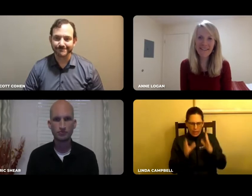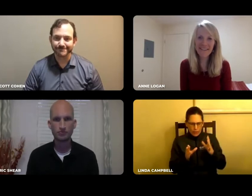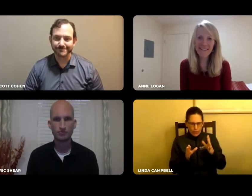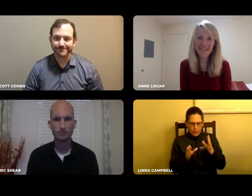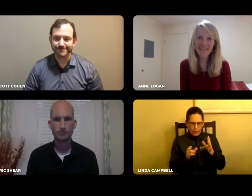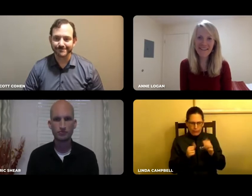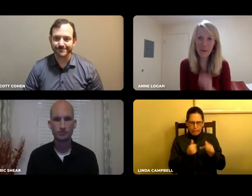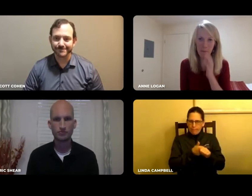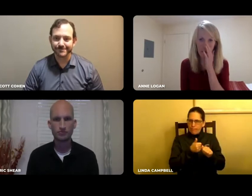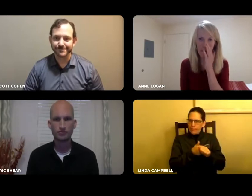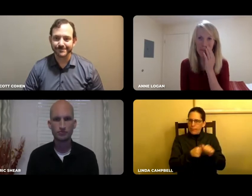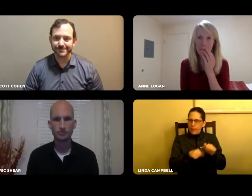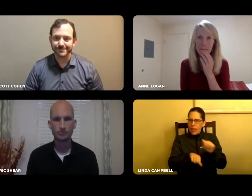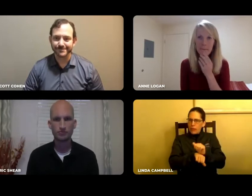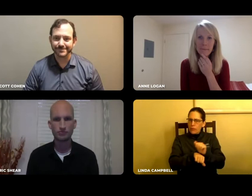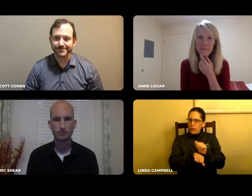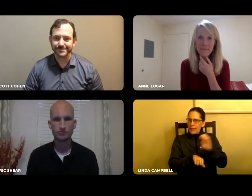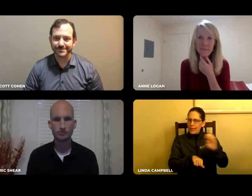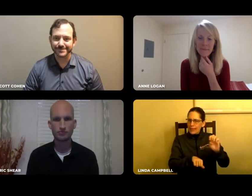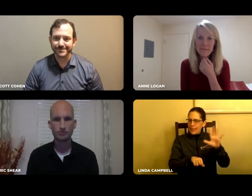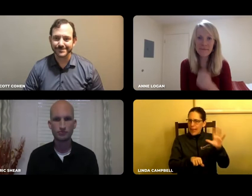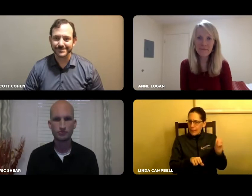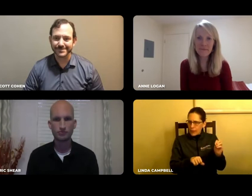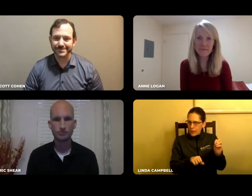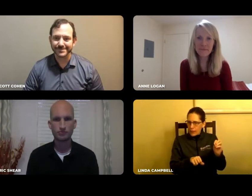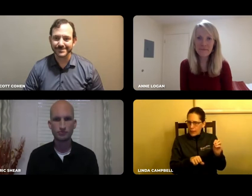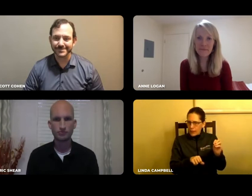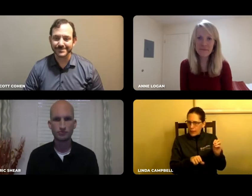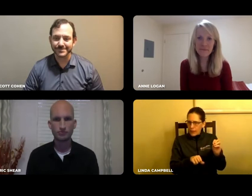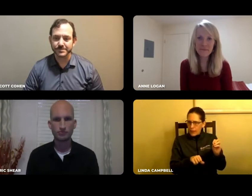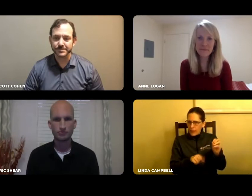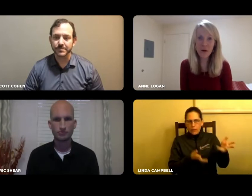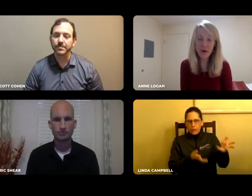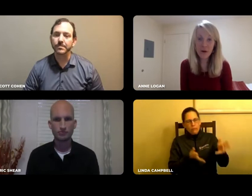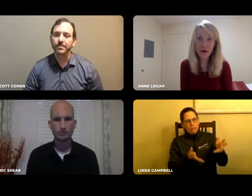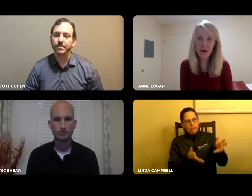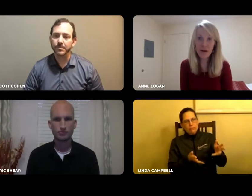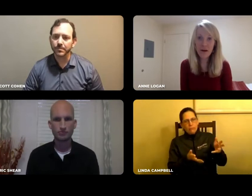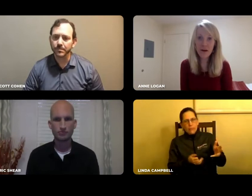I met one Professor that worked in eastern Africa.